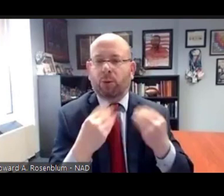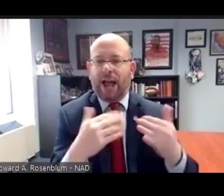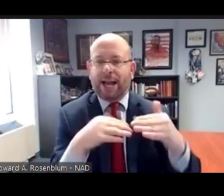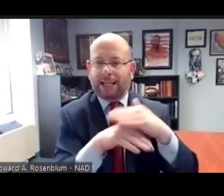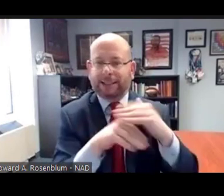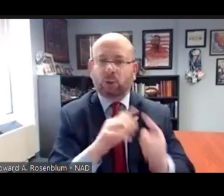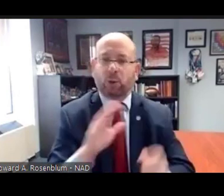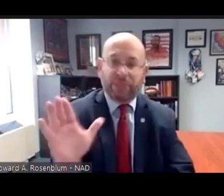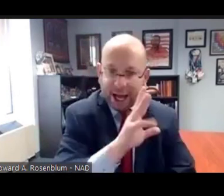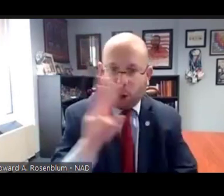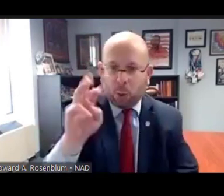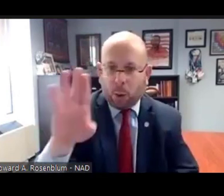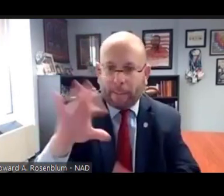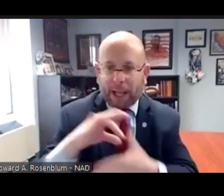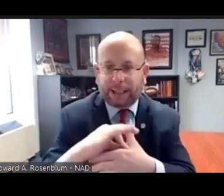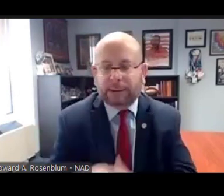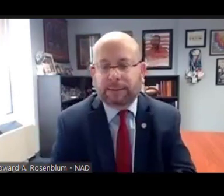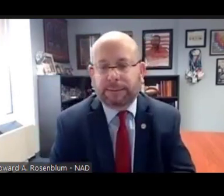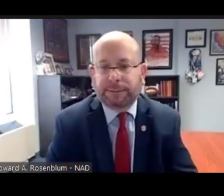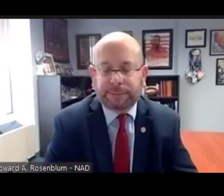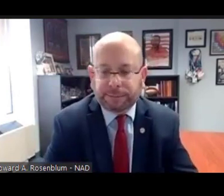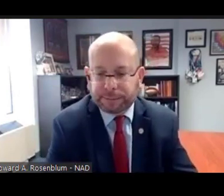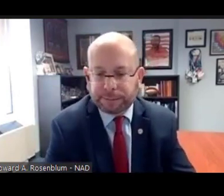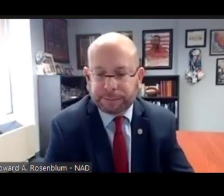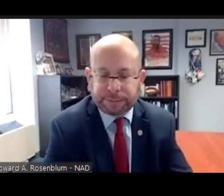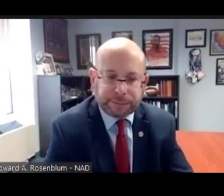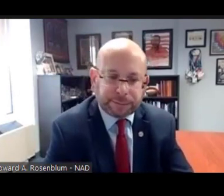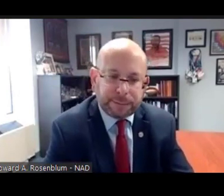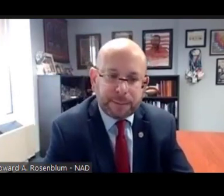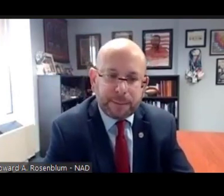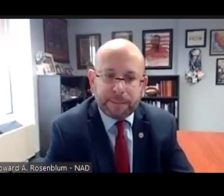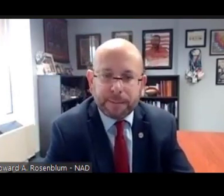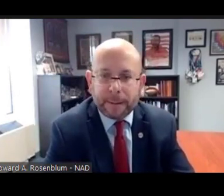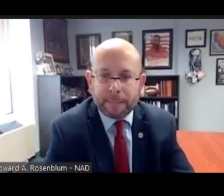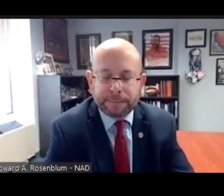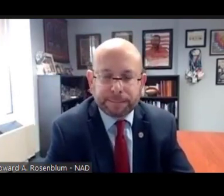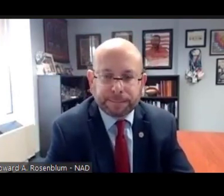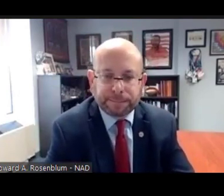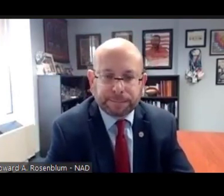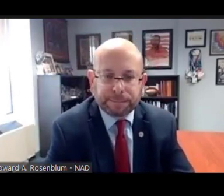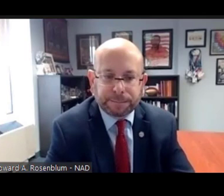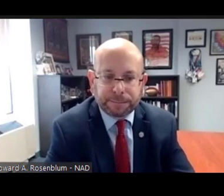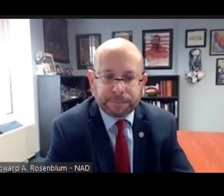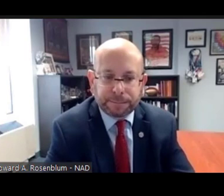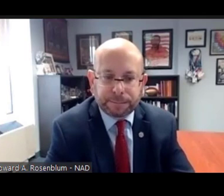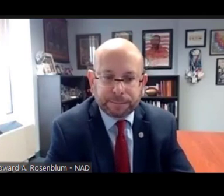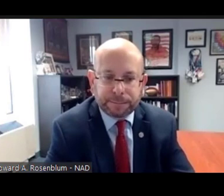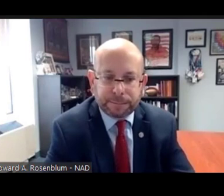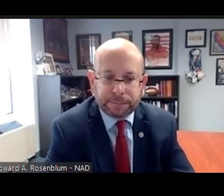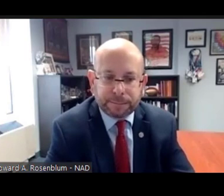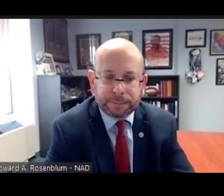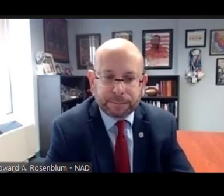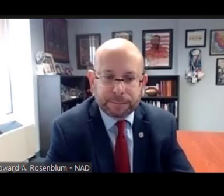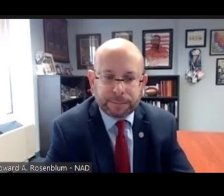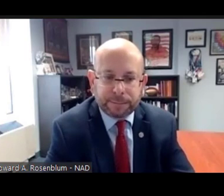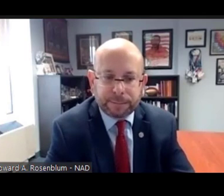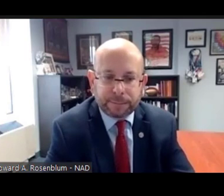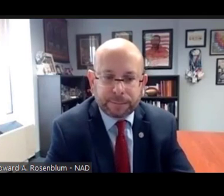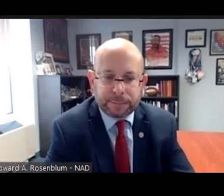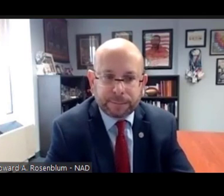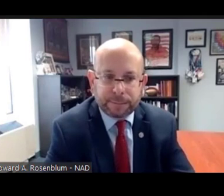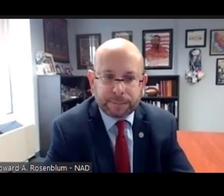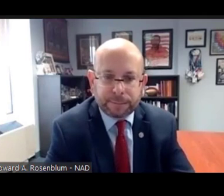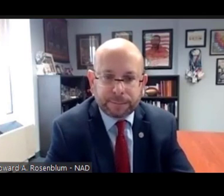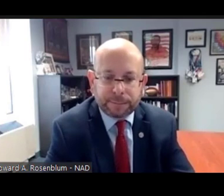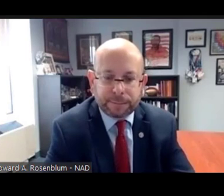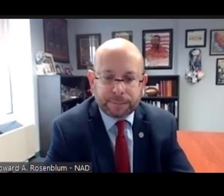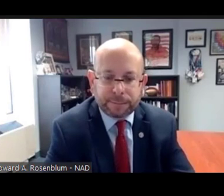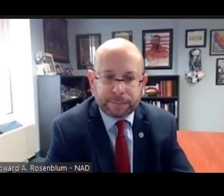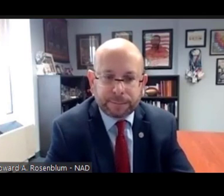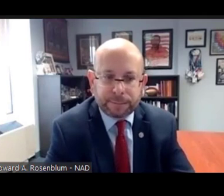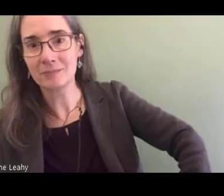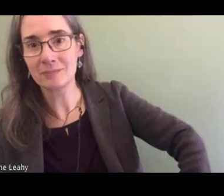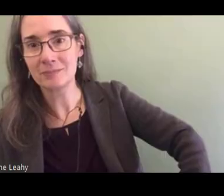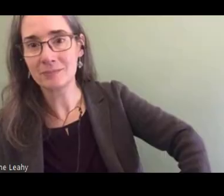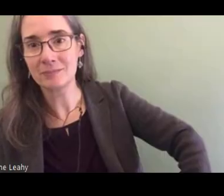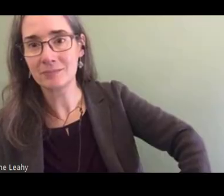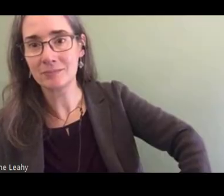Those kinds of universities, also providing accessibility in their own respective web content.